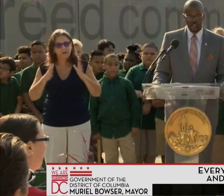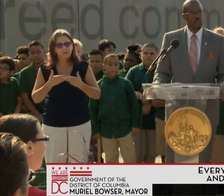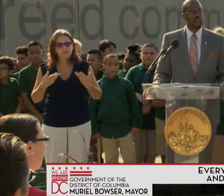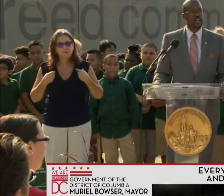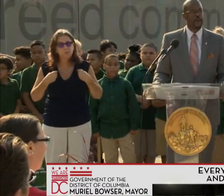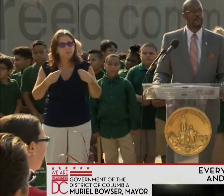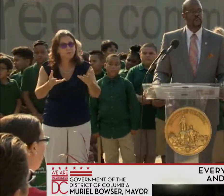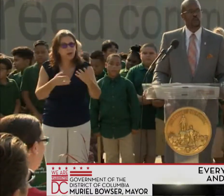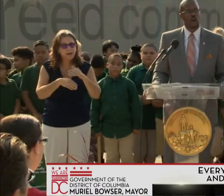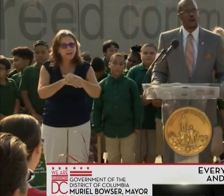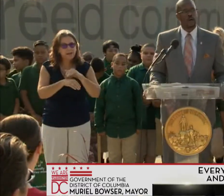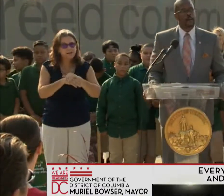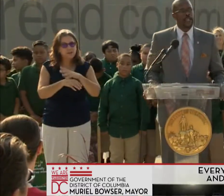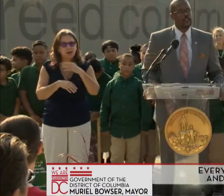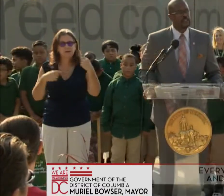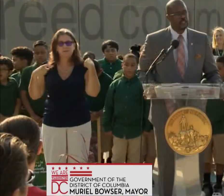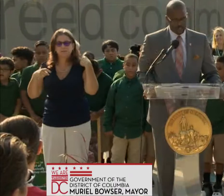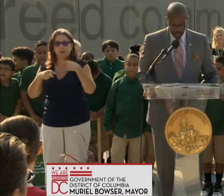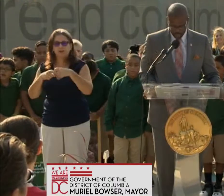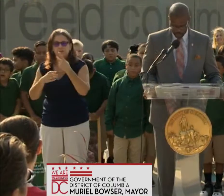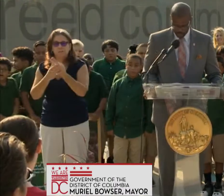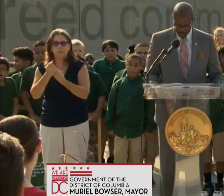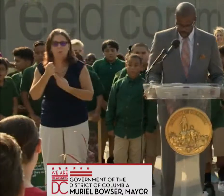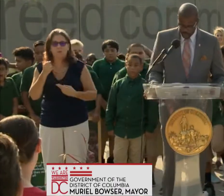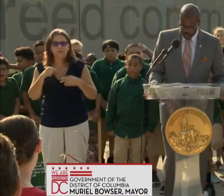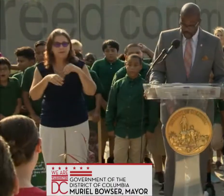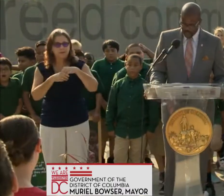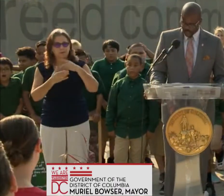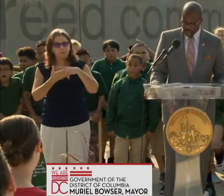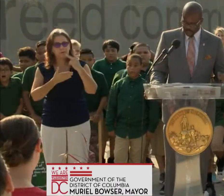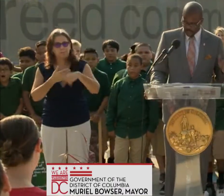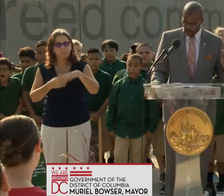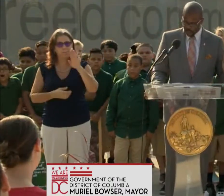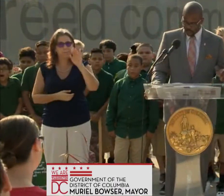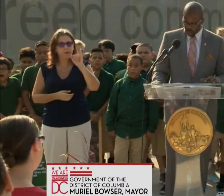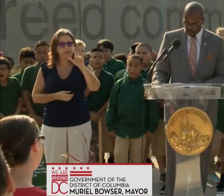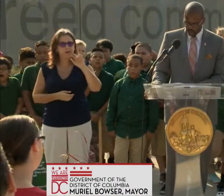students have strong by literacy skills and they want to make sure that the